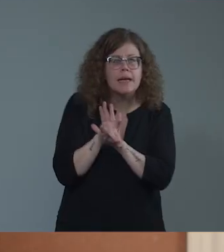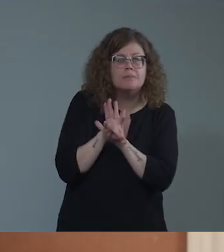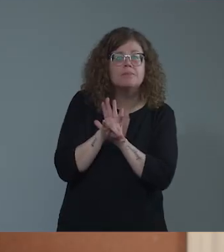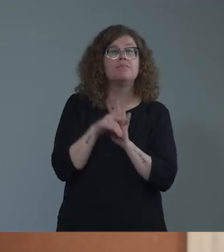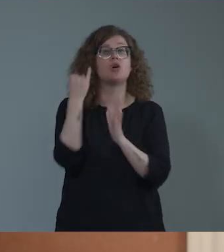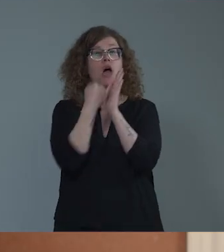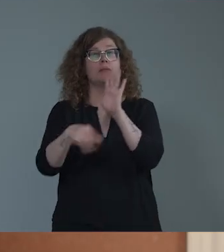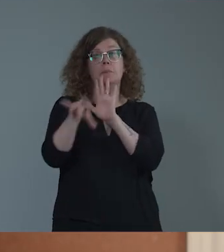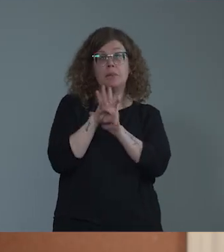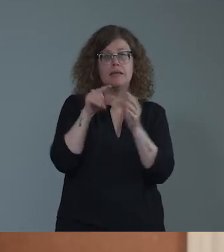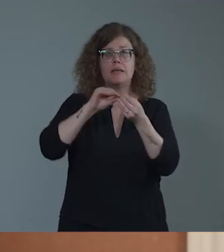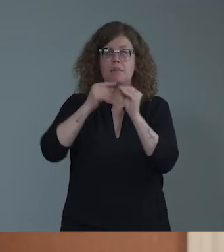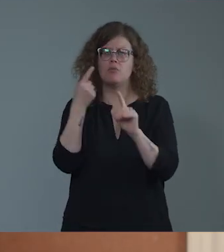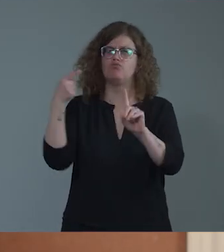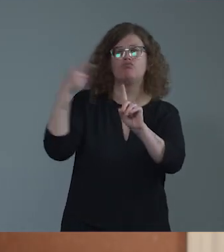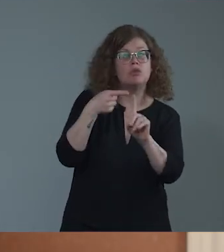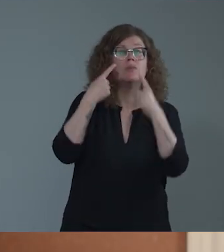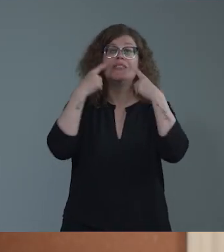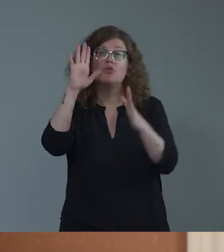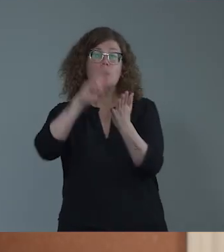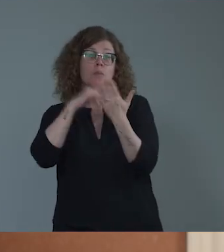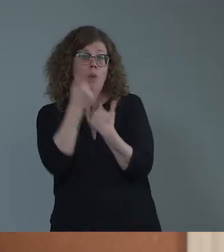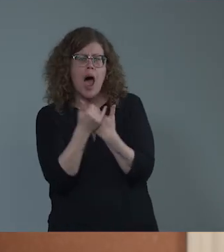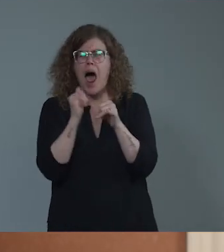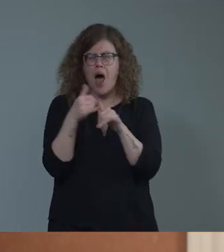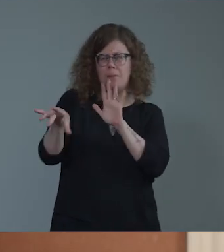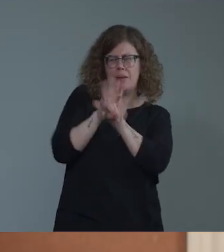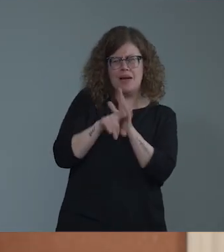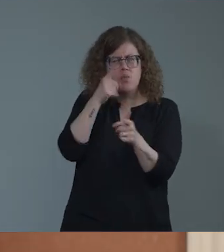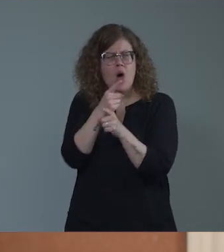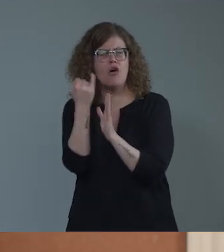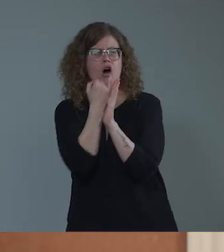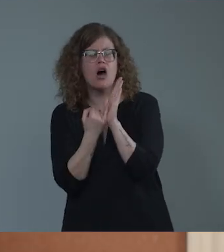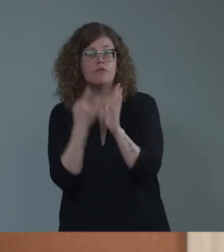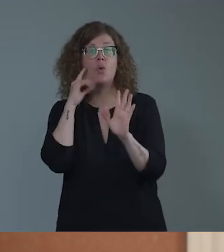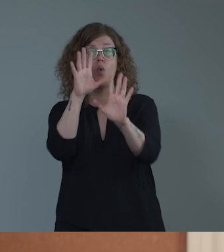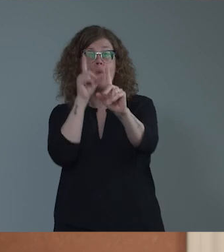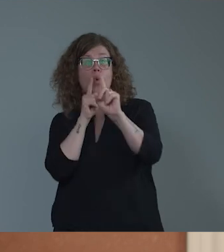So your artist selection is going to be the number one indicator as to the success of your project.